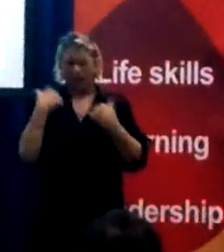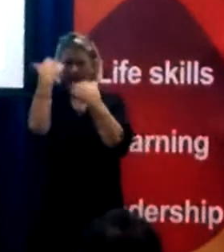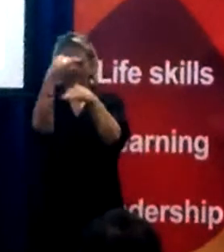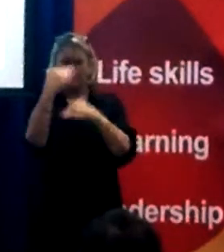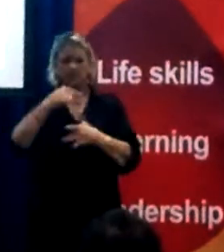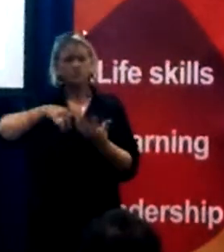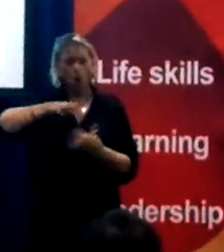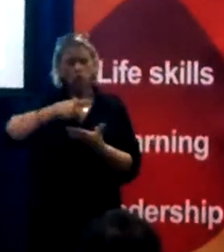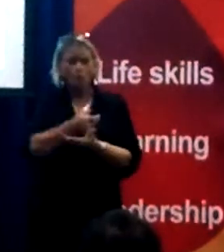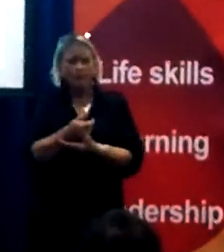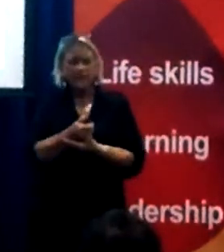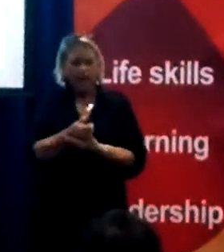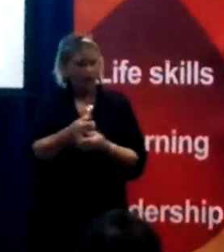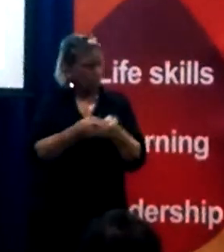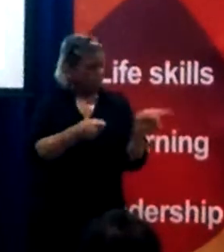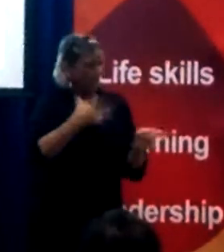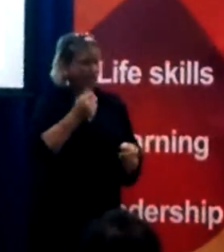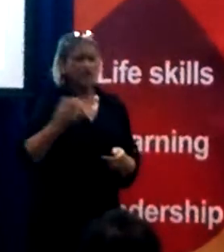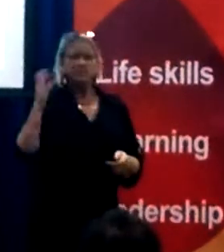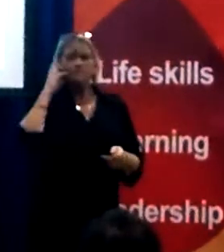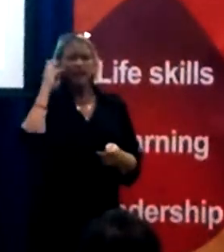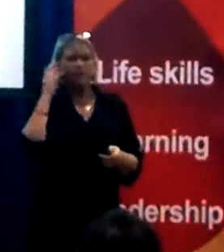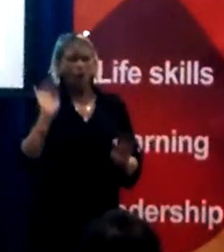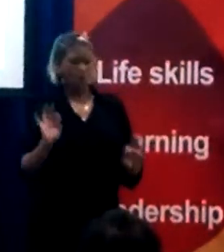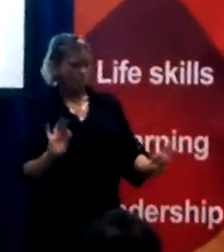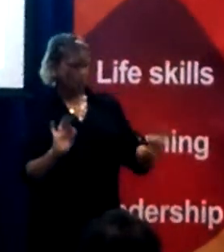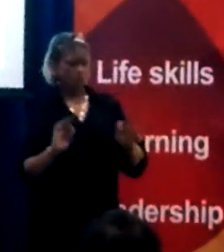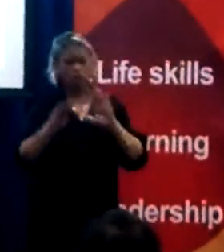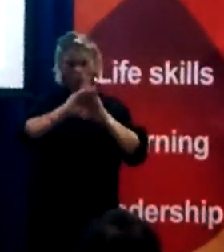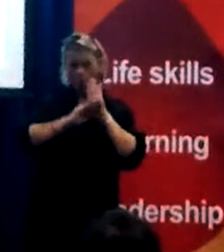only a small percentage had personal smartphones and rules were much stricter concerning phones